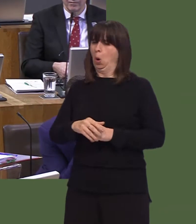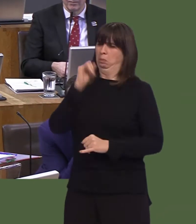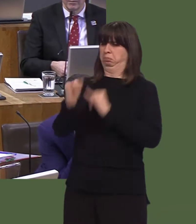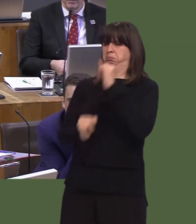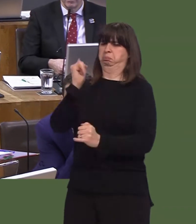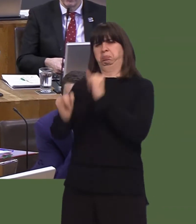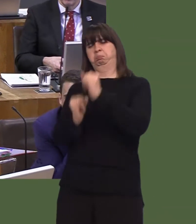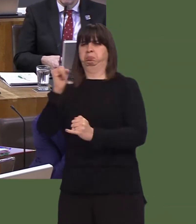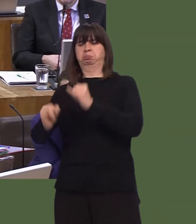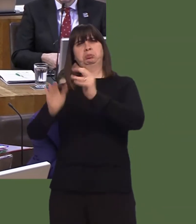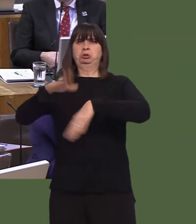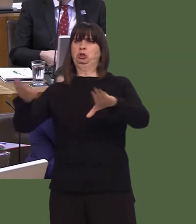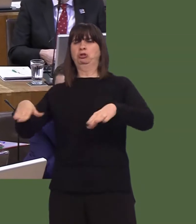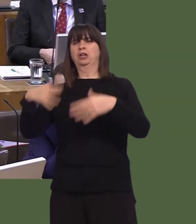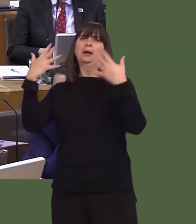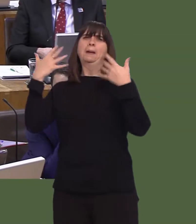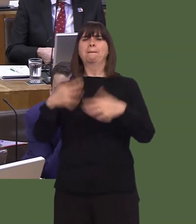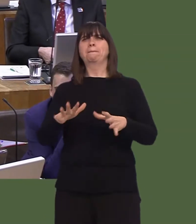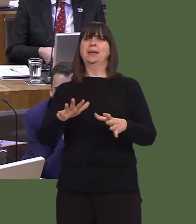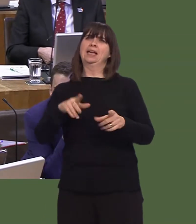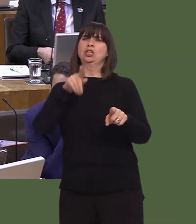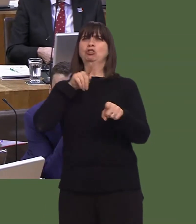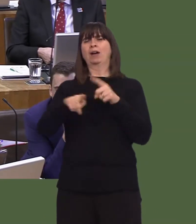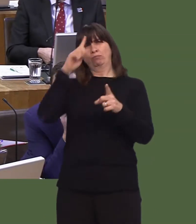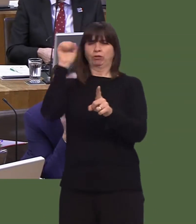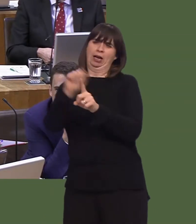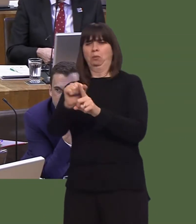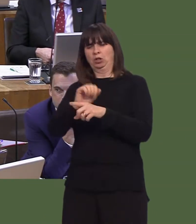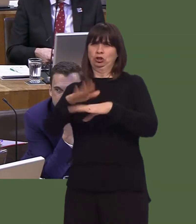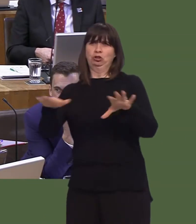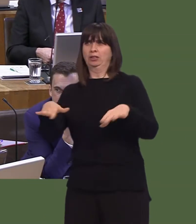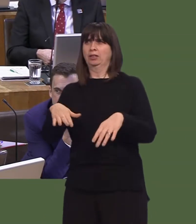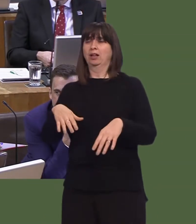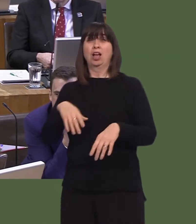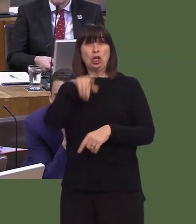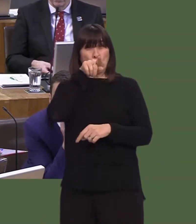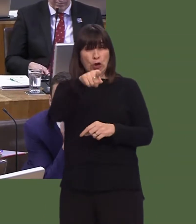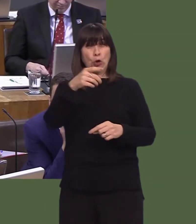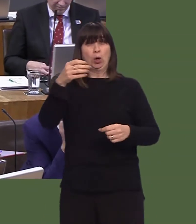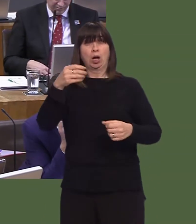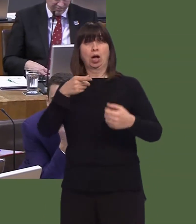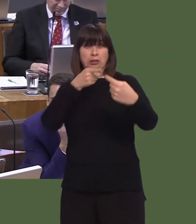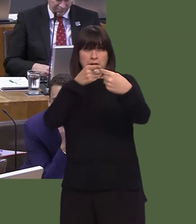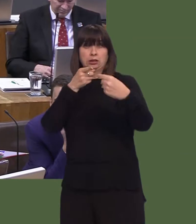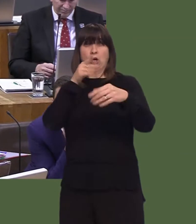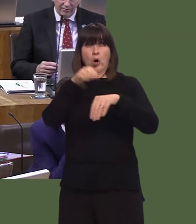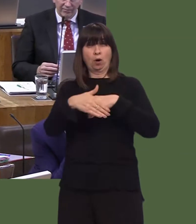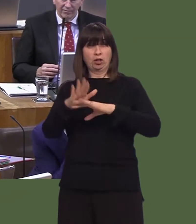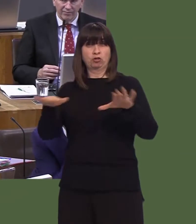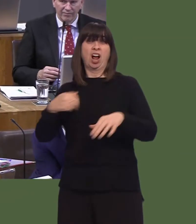from being able to play with their friends from abroad.' Now, if that is the level of political debate that the leader of UKIP comes up with, then give me the nine-year-old any day.